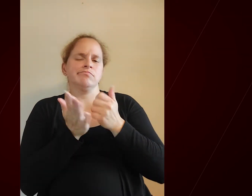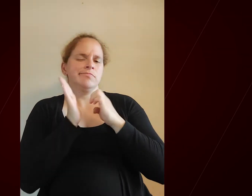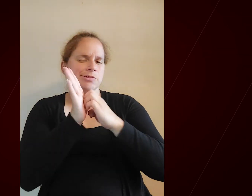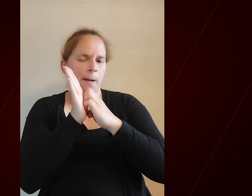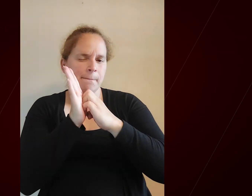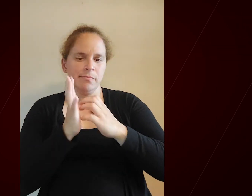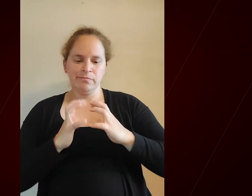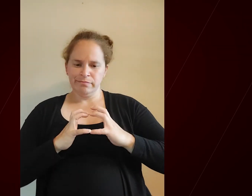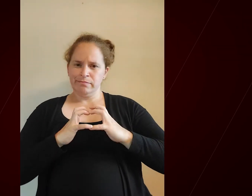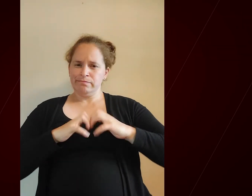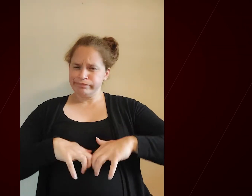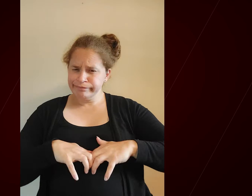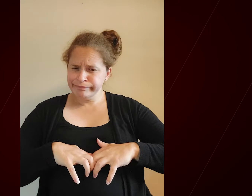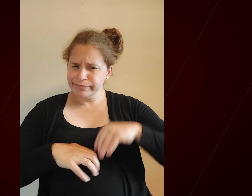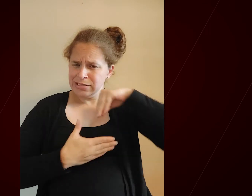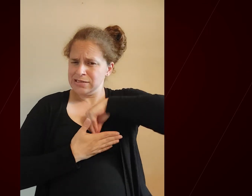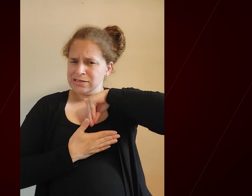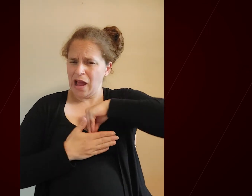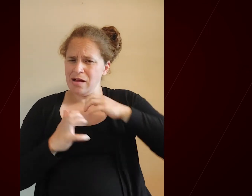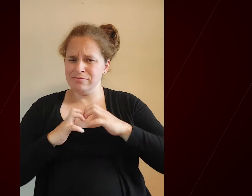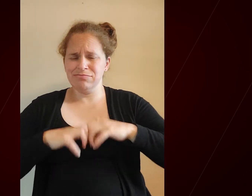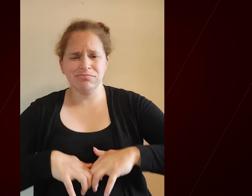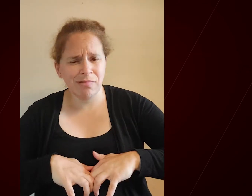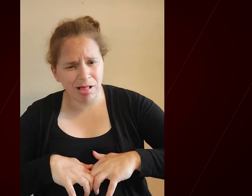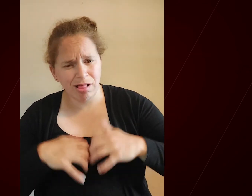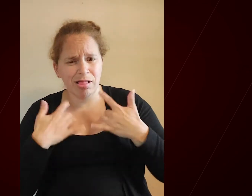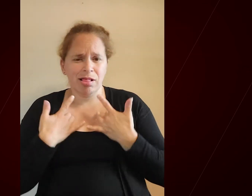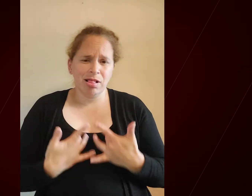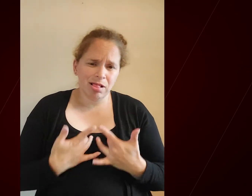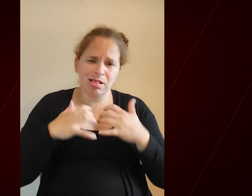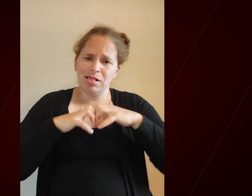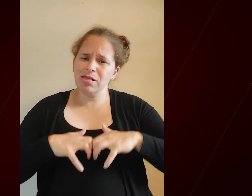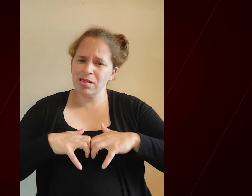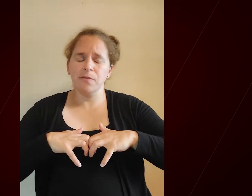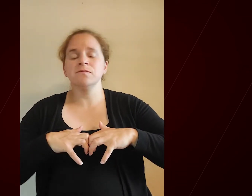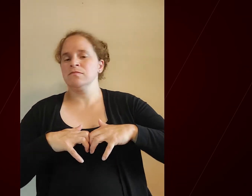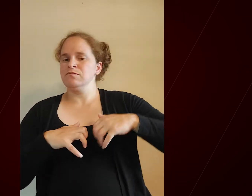For example, if they're feeling depressed,